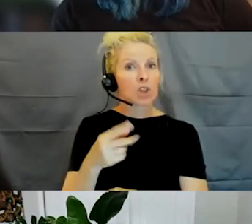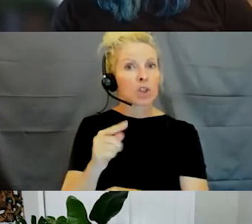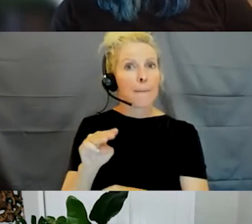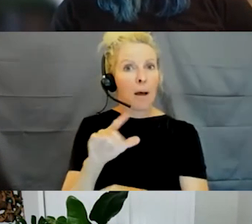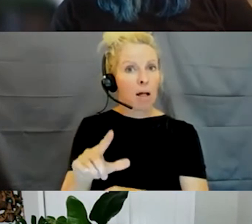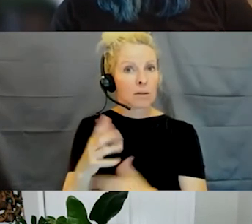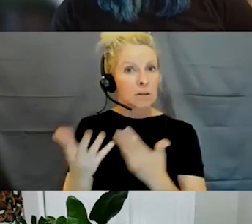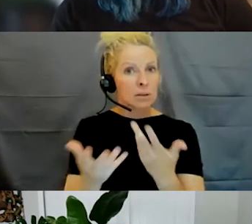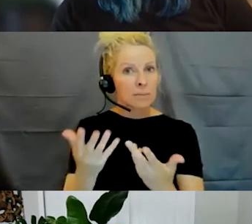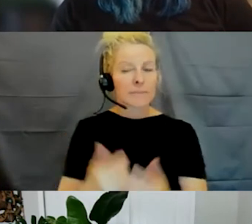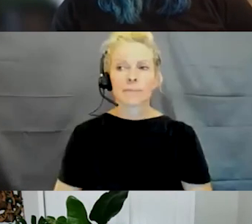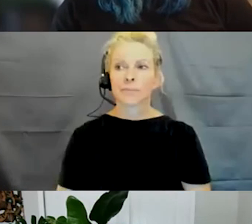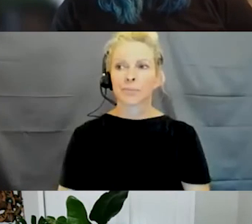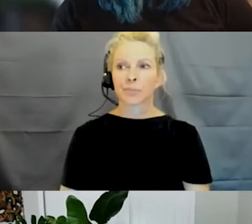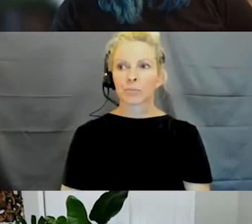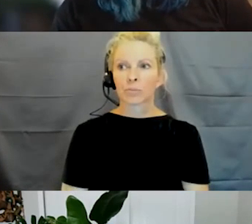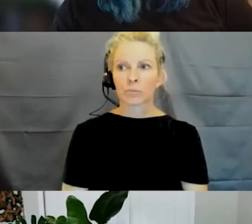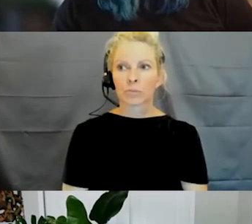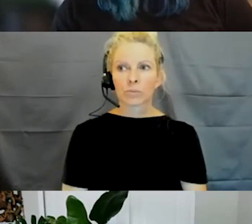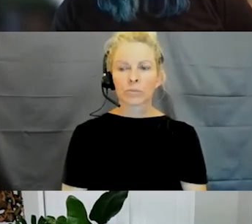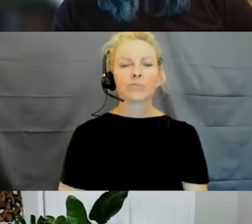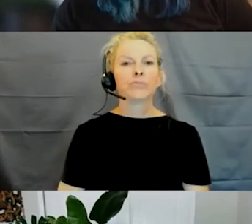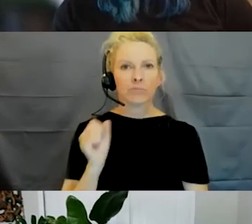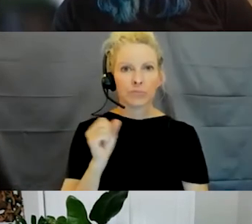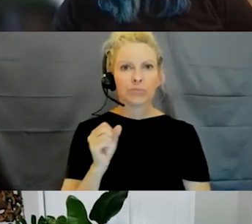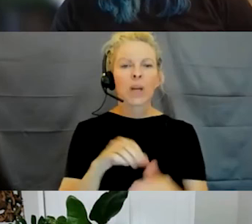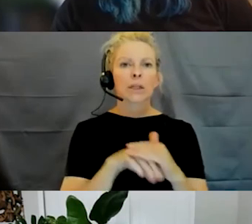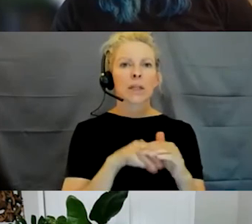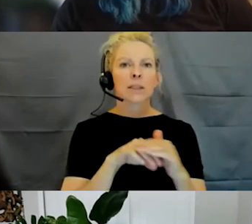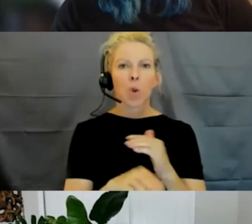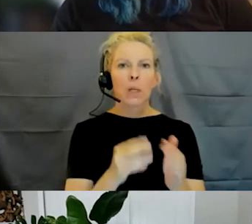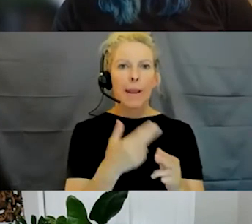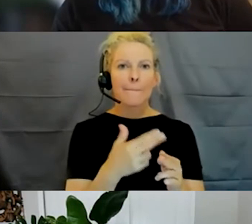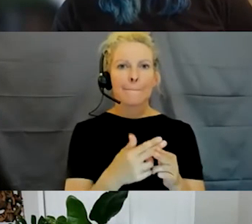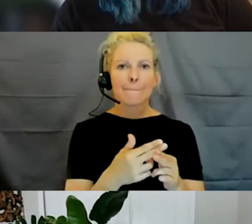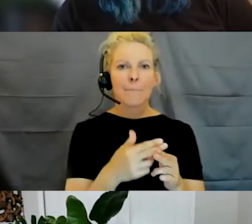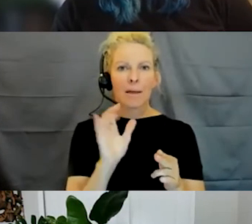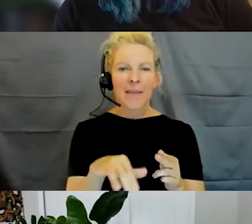Christina: Yeah, I know accessible name comes up a lot in the conversations with SEO